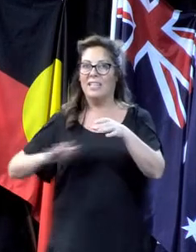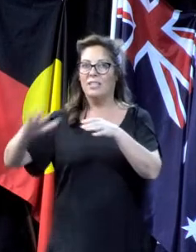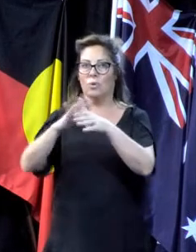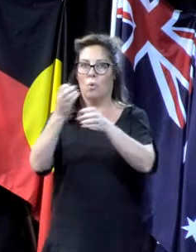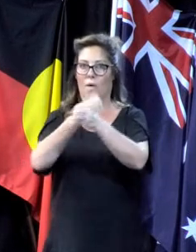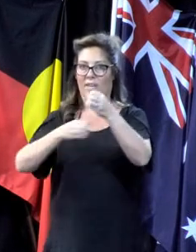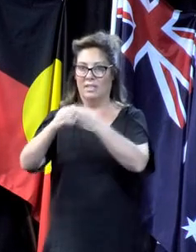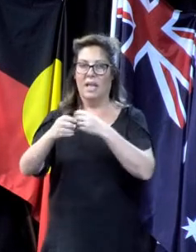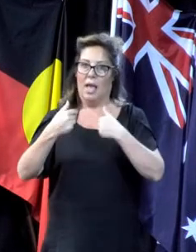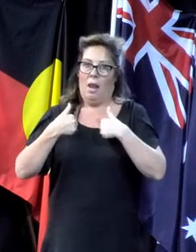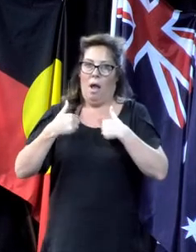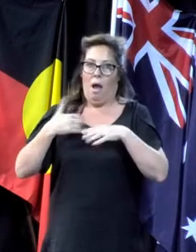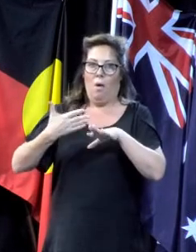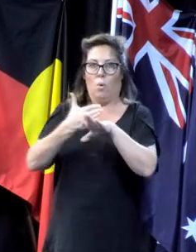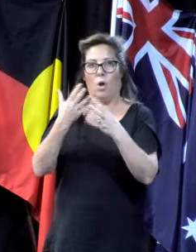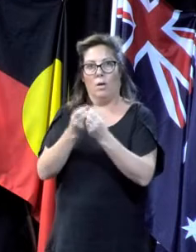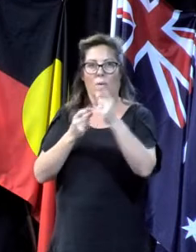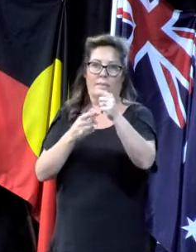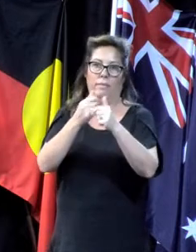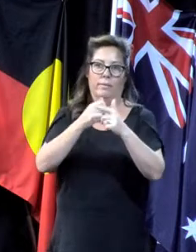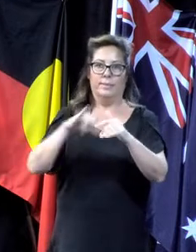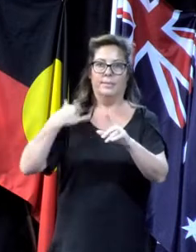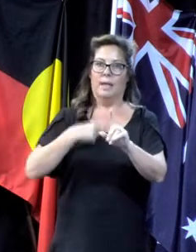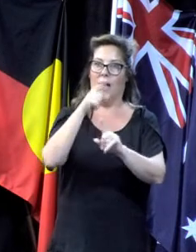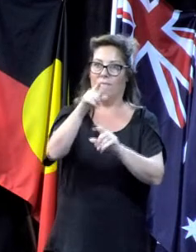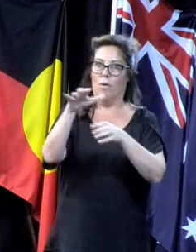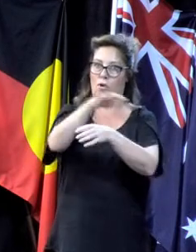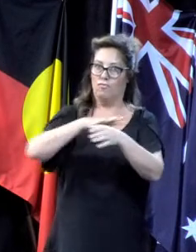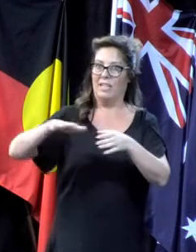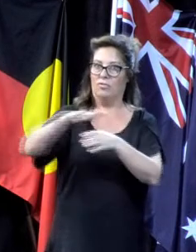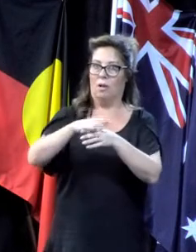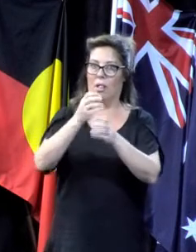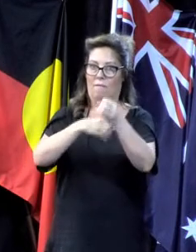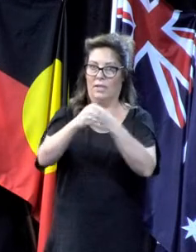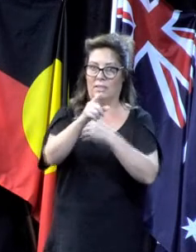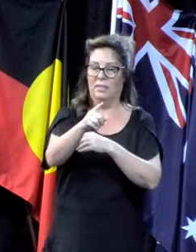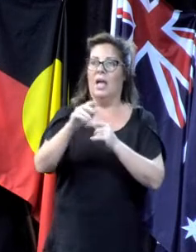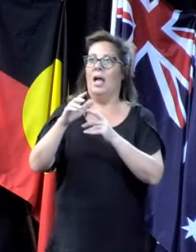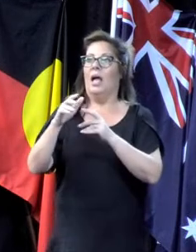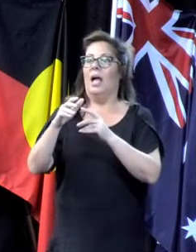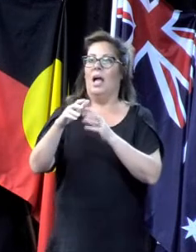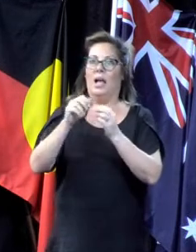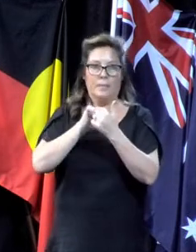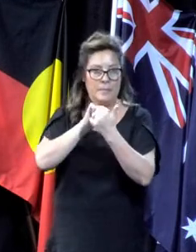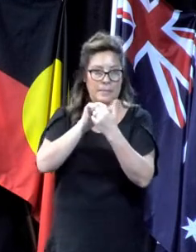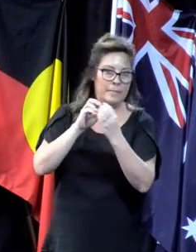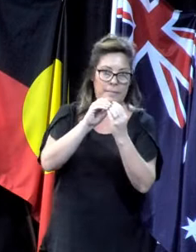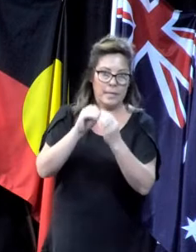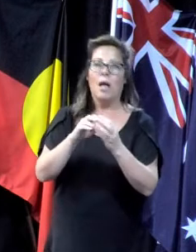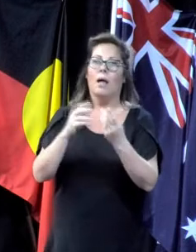and, ultimately, though, it will come back to me, and I will pursue it until I can address the issue. I’m just trying to understand what that means.